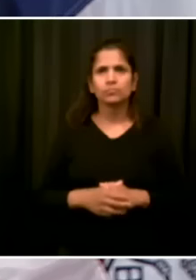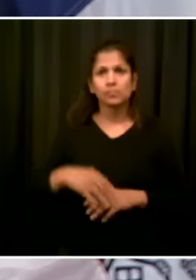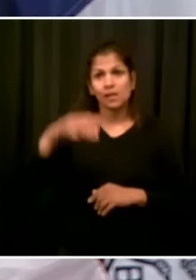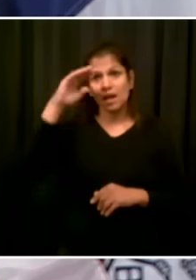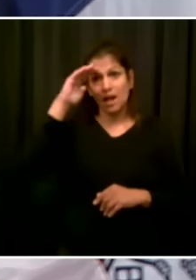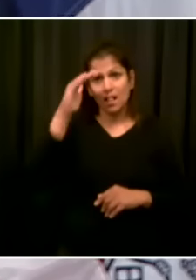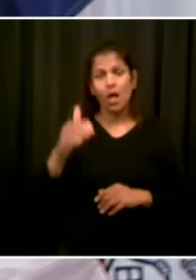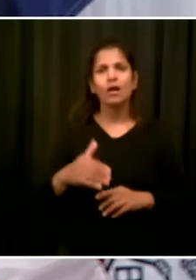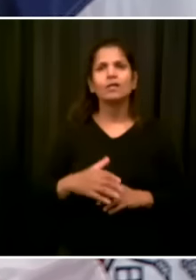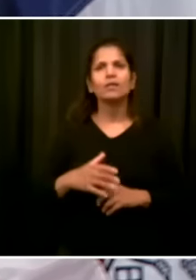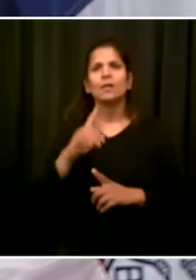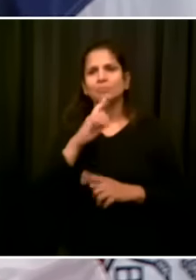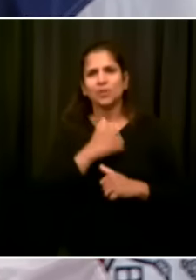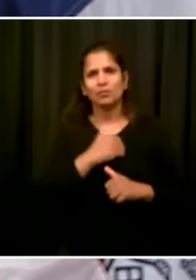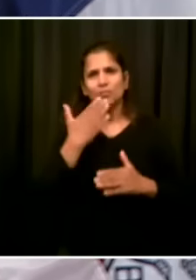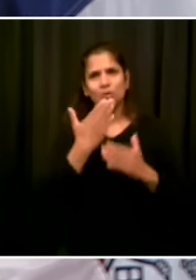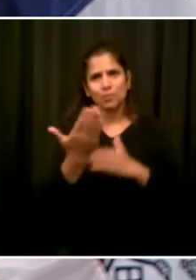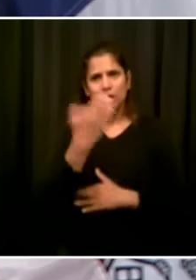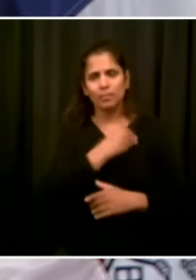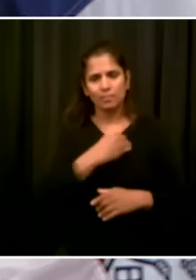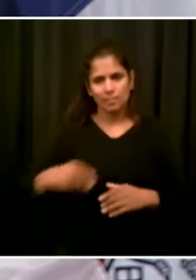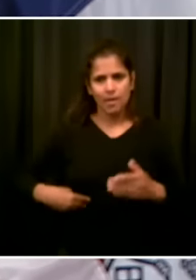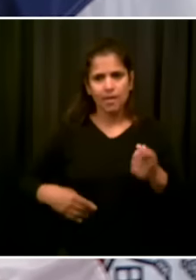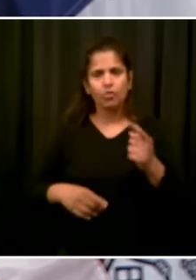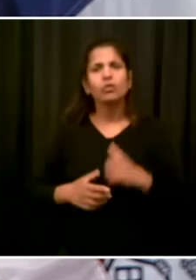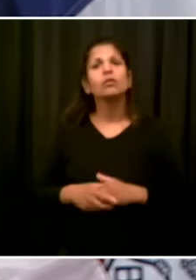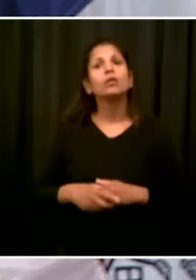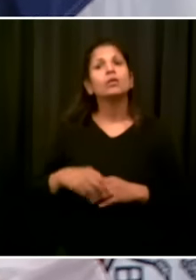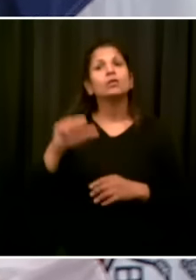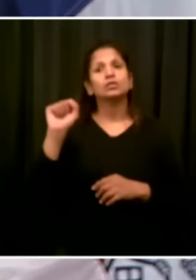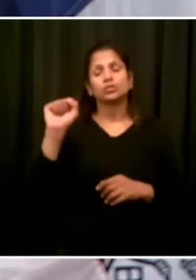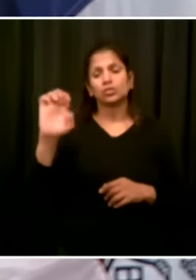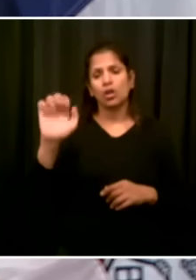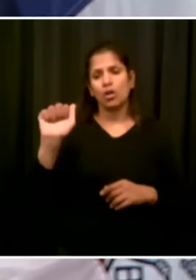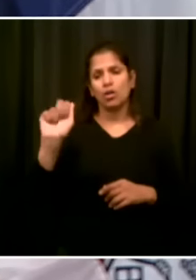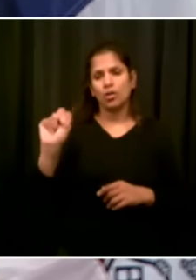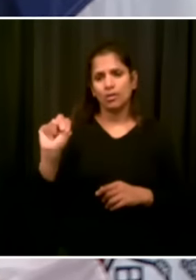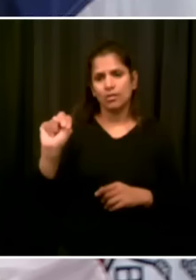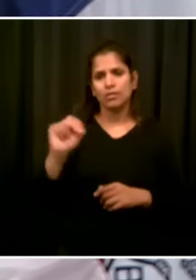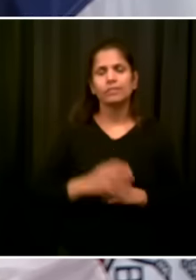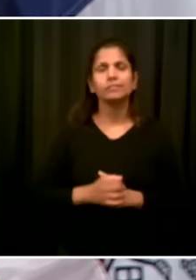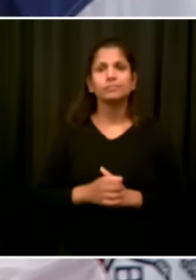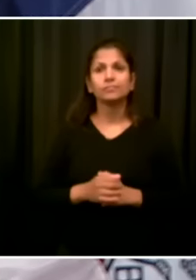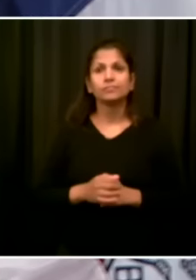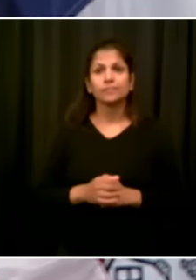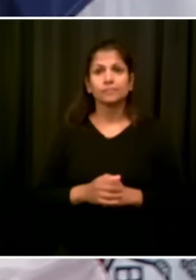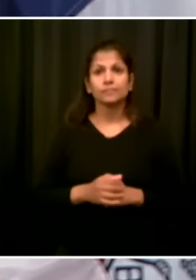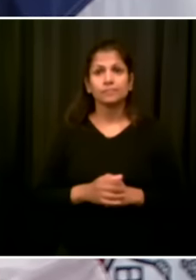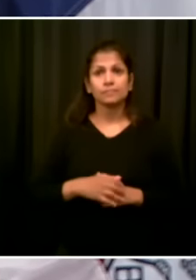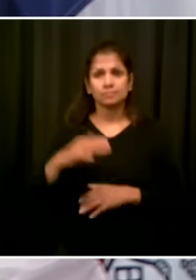SAFELY. IF THEY CANNOT, THEY WON'T BE